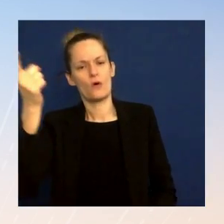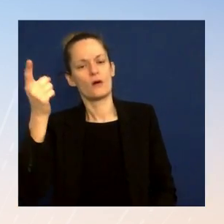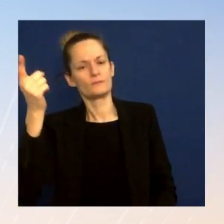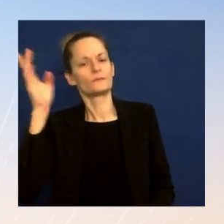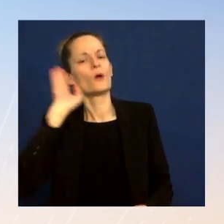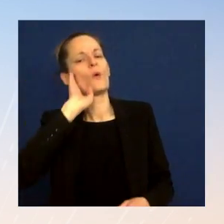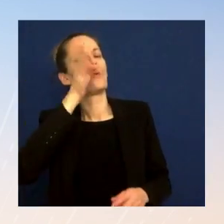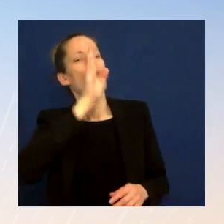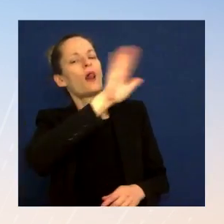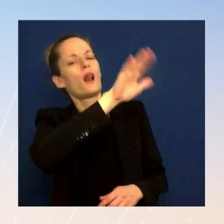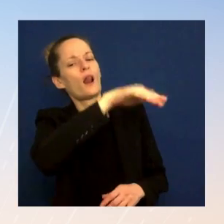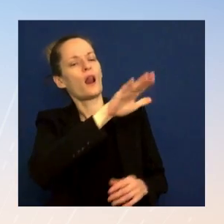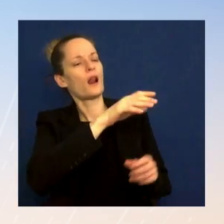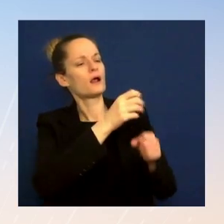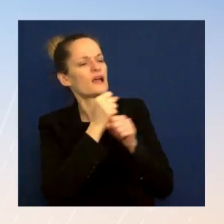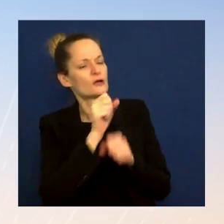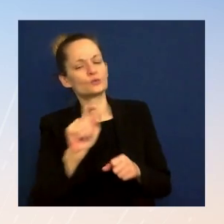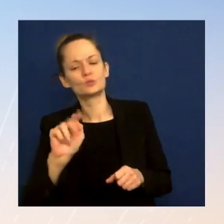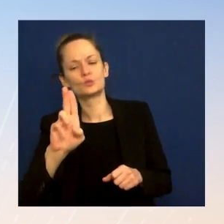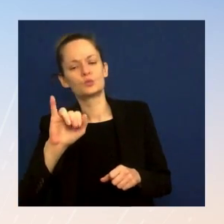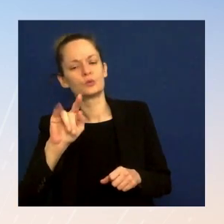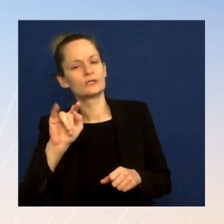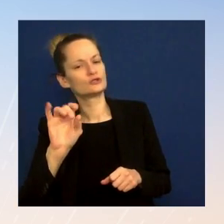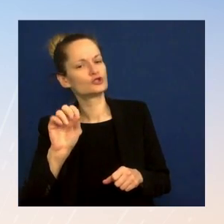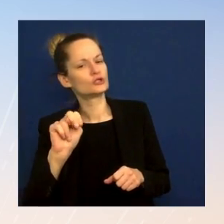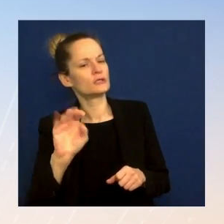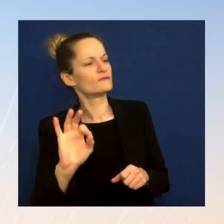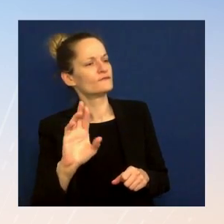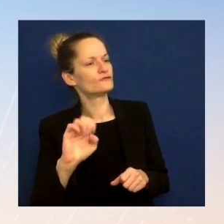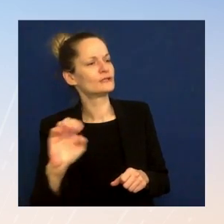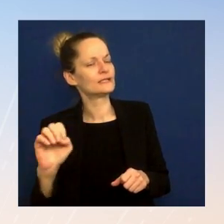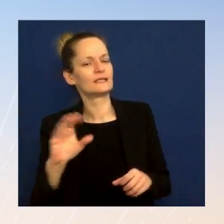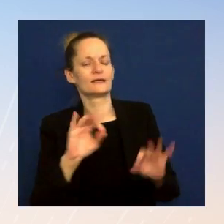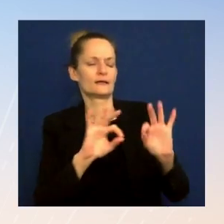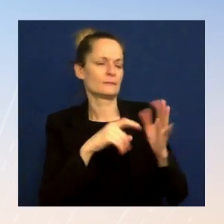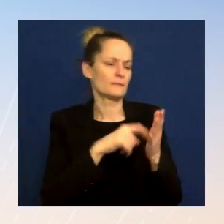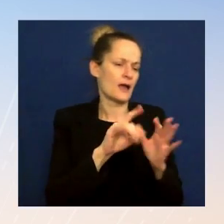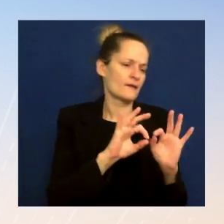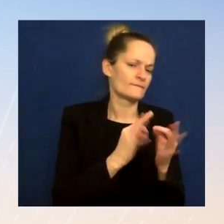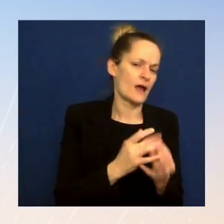As we look ahead, as Mark was just noting, to the President's travels to see Terry McAuliffe today,